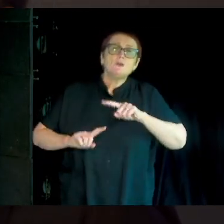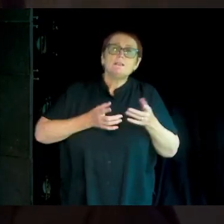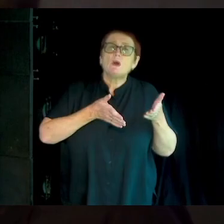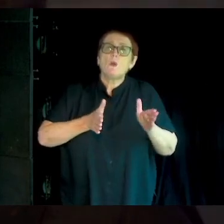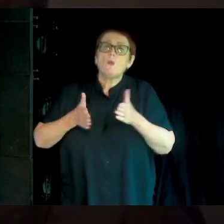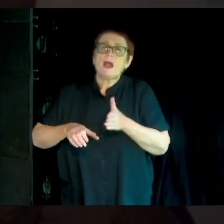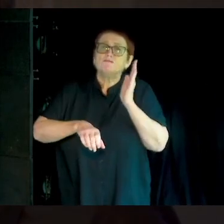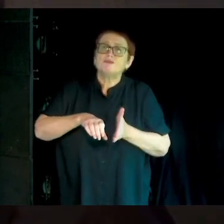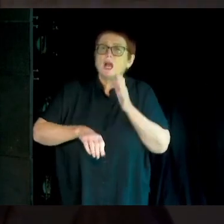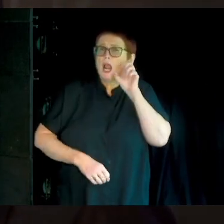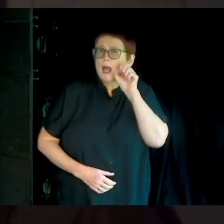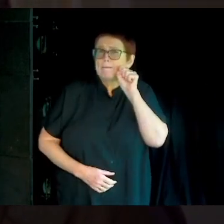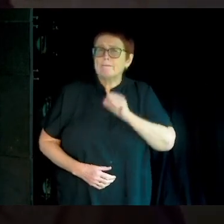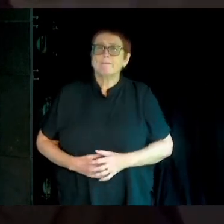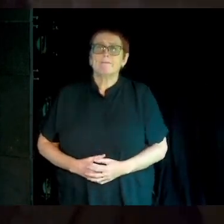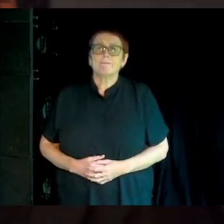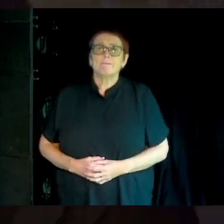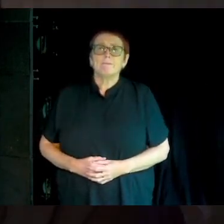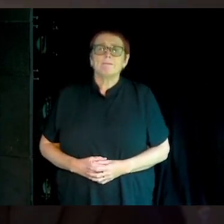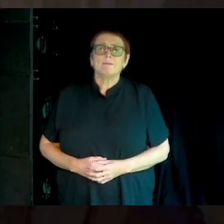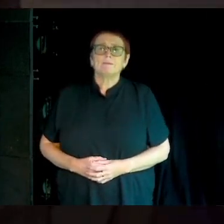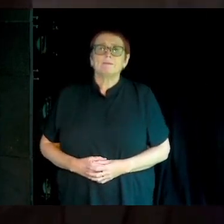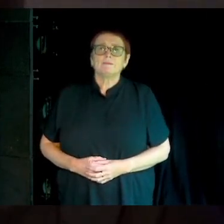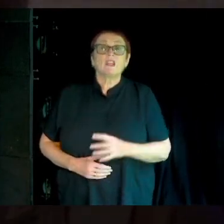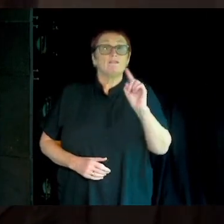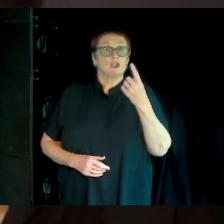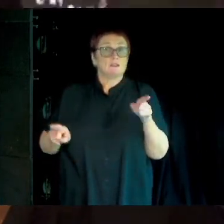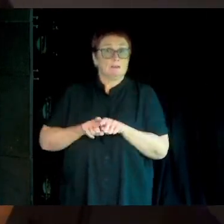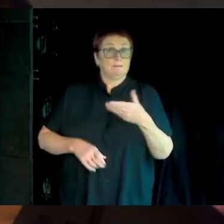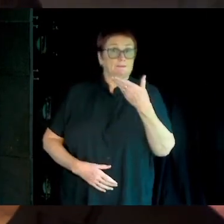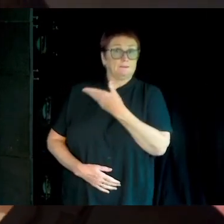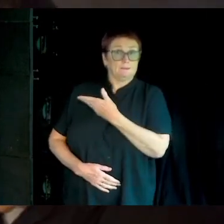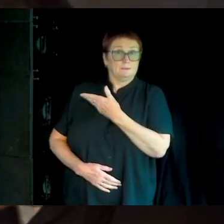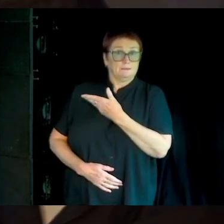okay so first oh so this is away like that because this is actually release the juice